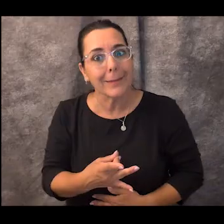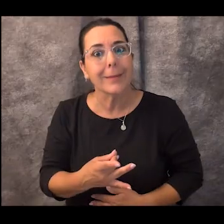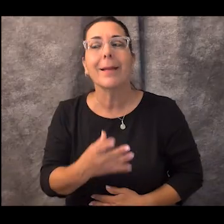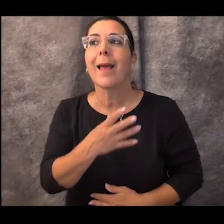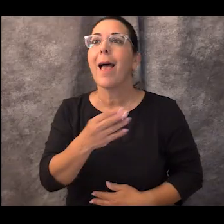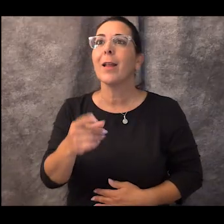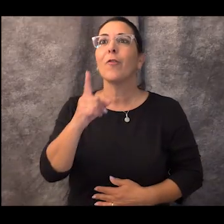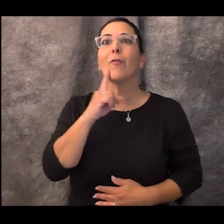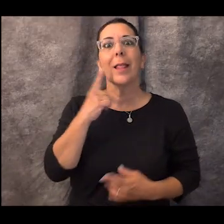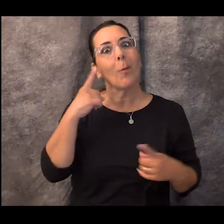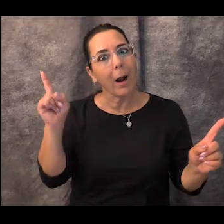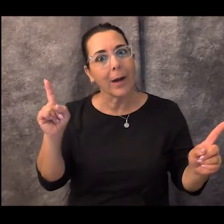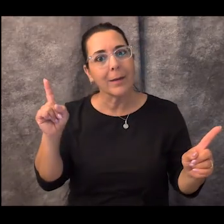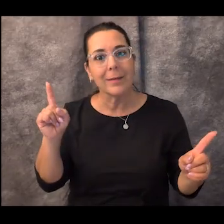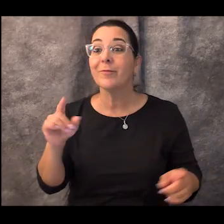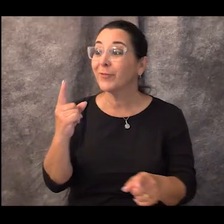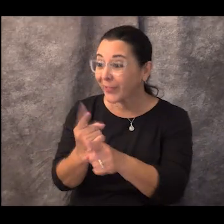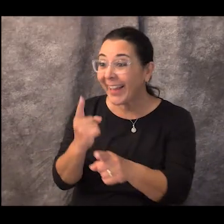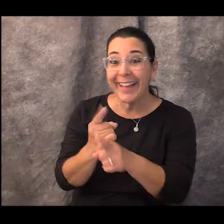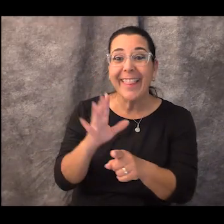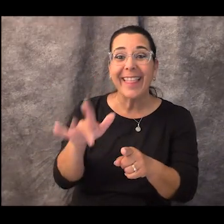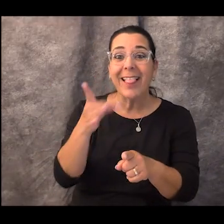bulb moments where it was like, oh, this, this makes sense for everyone.